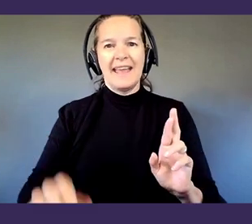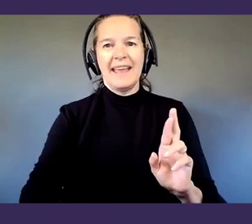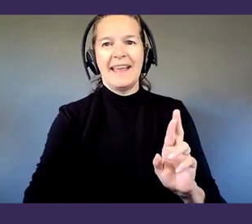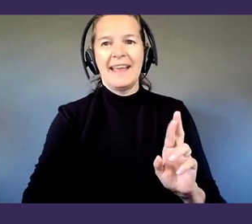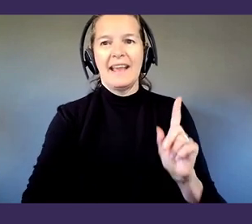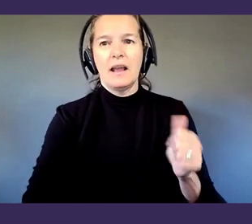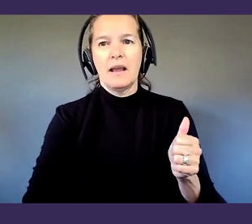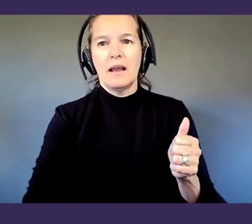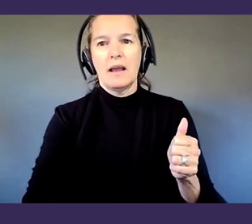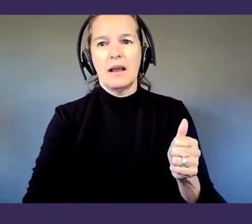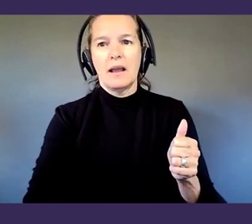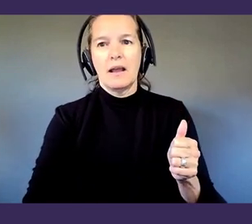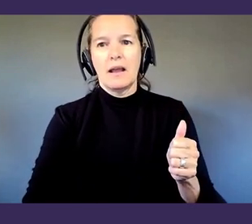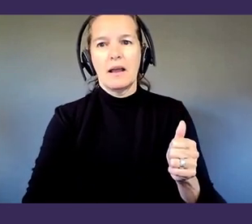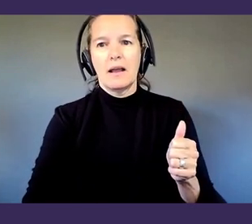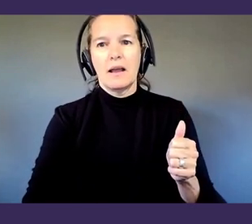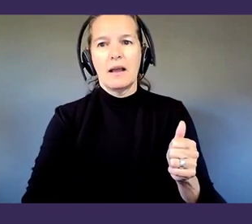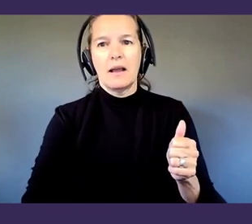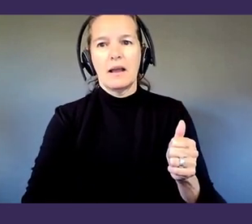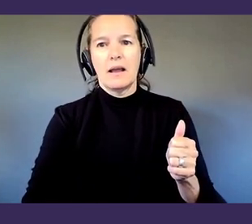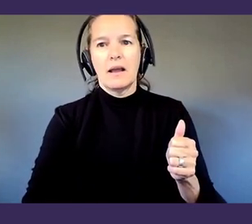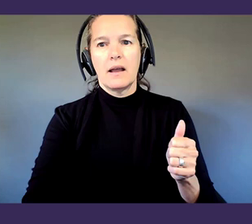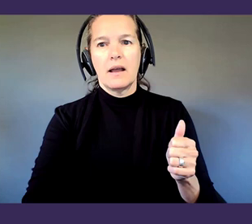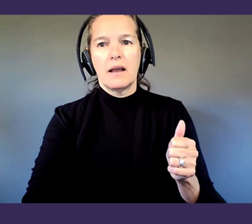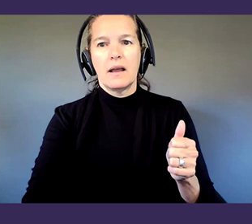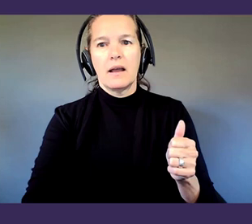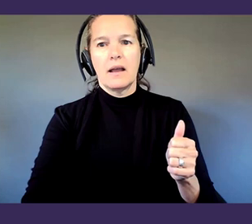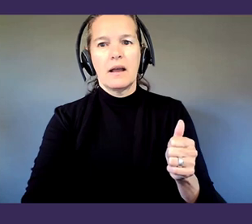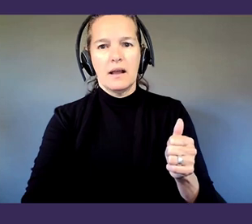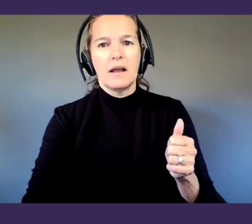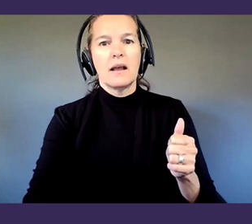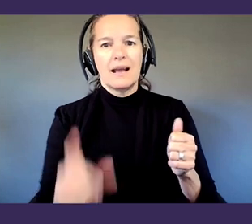And yes, it's all good with Karla coming in and out